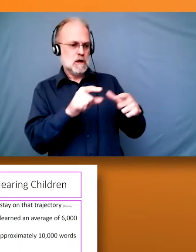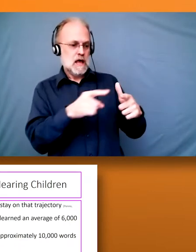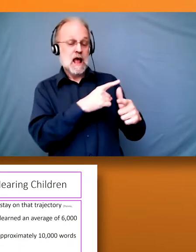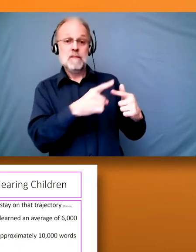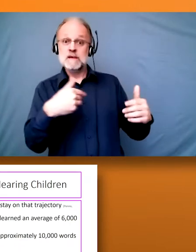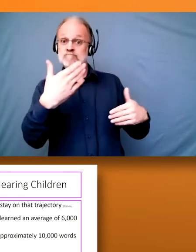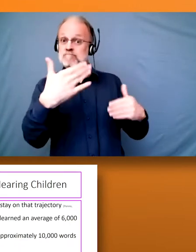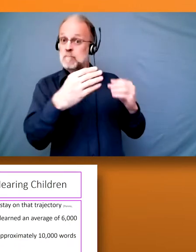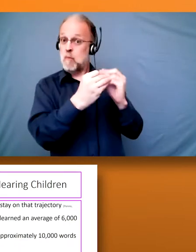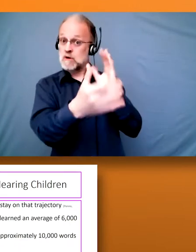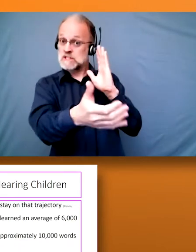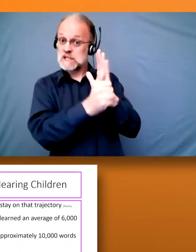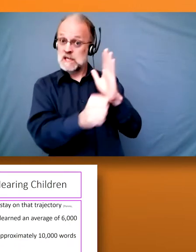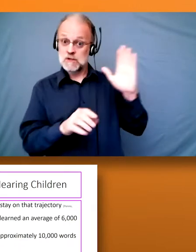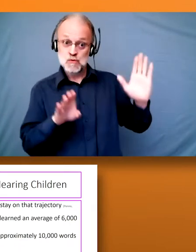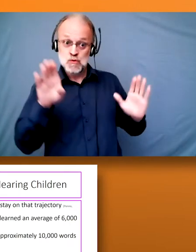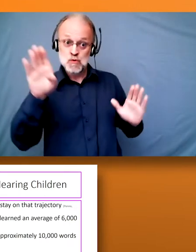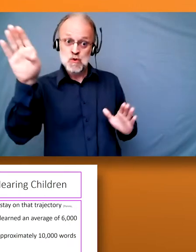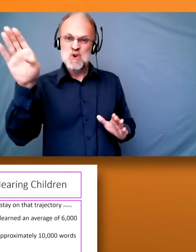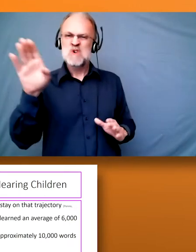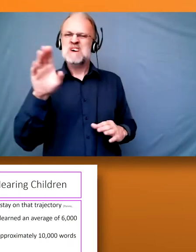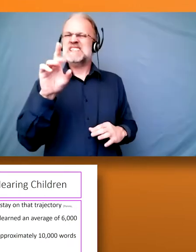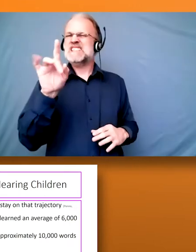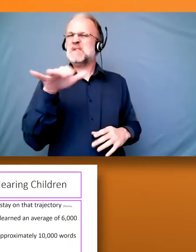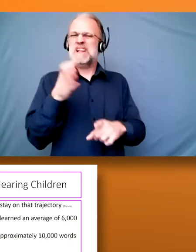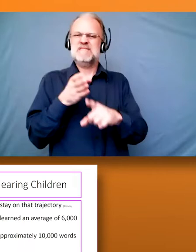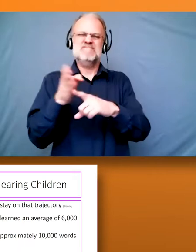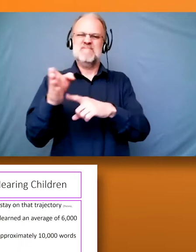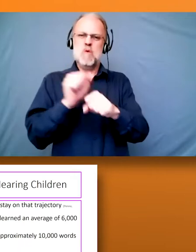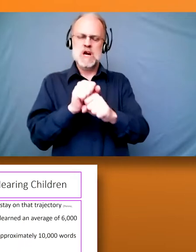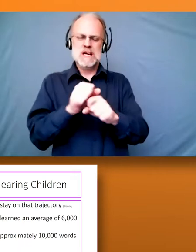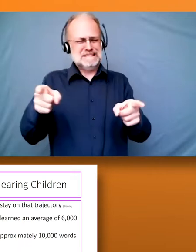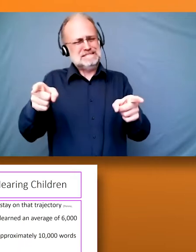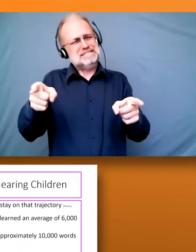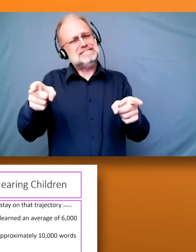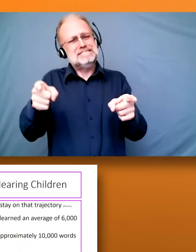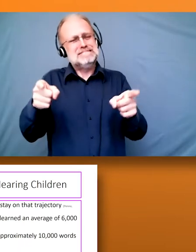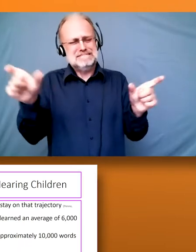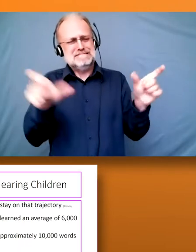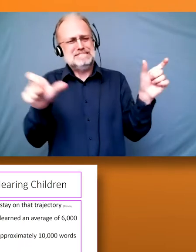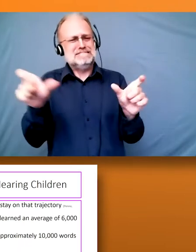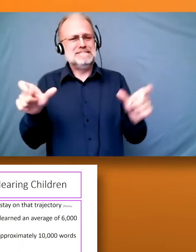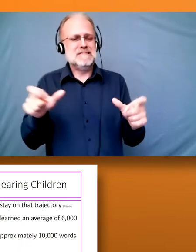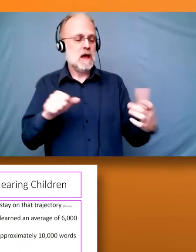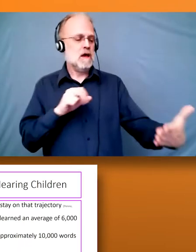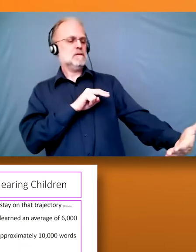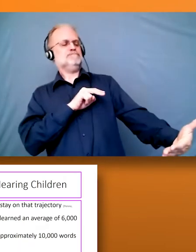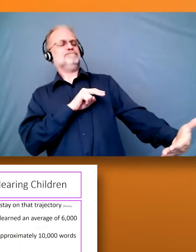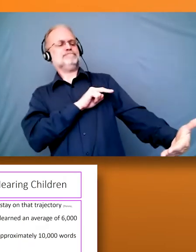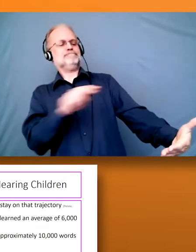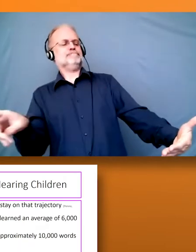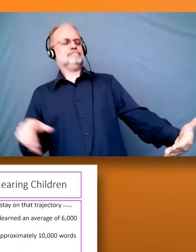And as you become--as you start to get the discipline areas, you have those really long words that are made up of several affixes and a root.